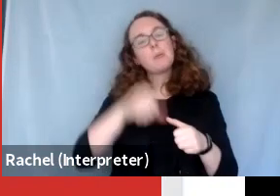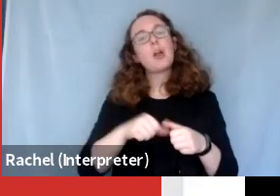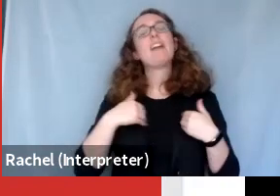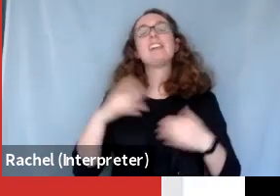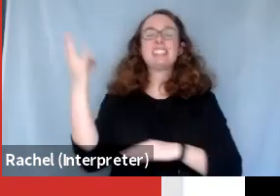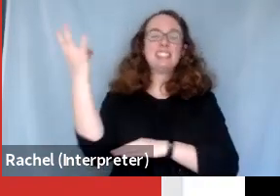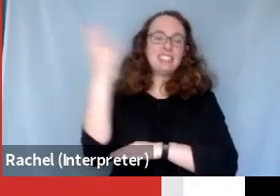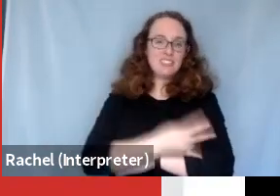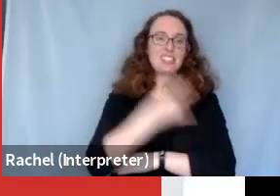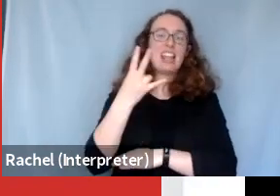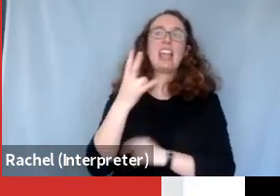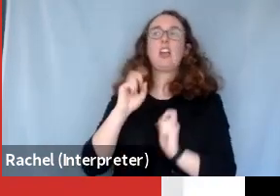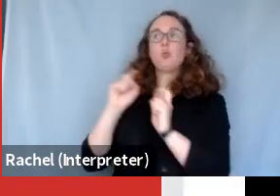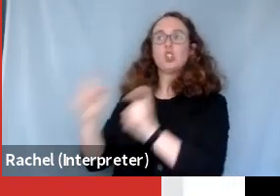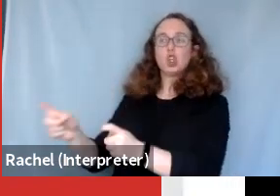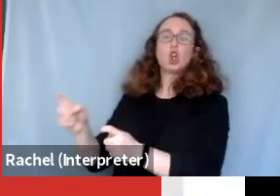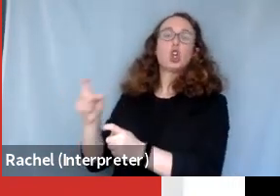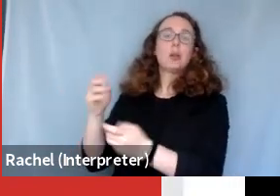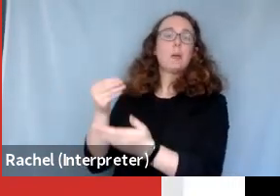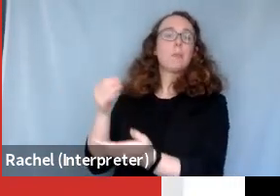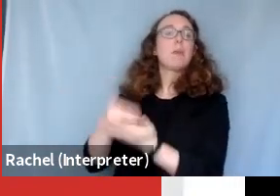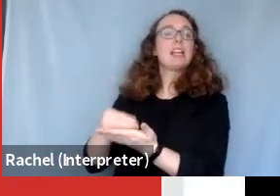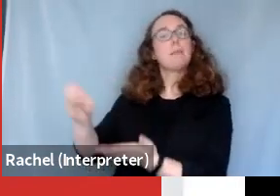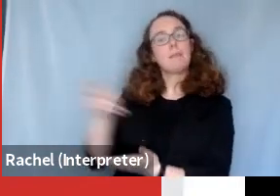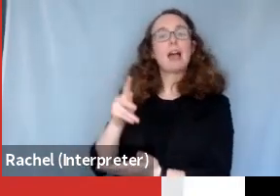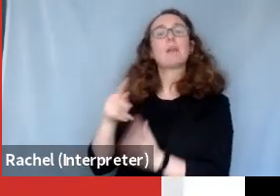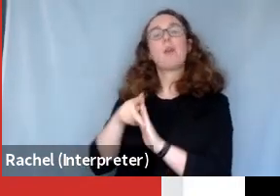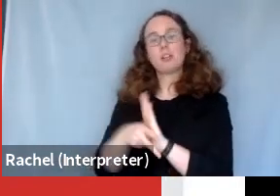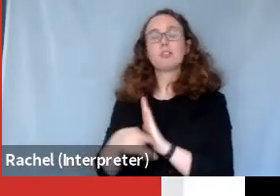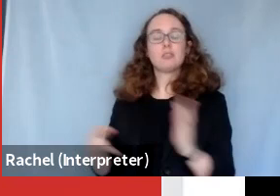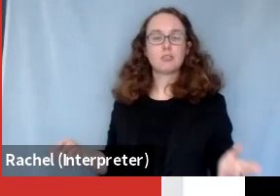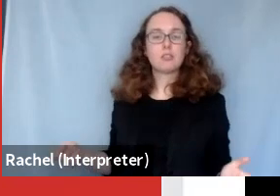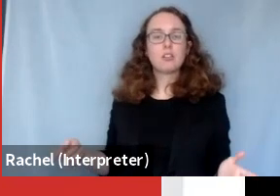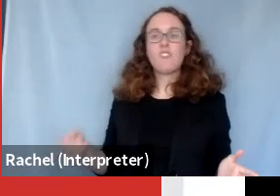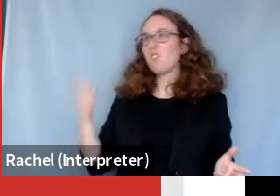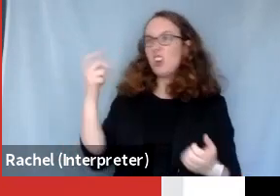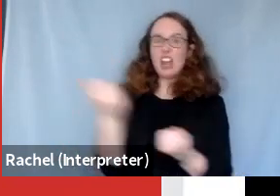return policy, and that's strictly for course materials, guys for everything else in the store it's 30 days.